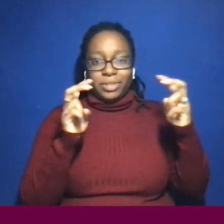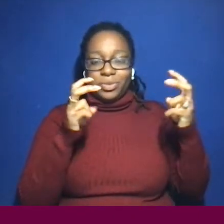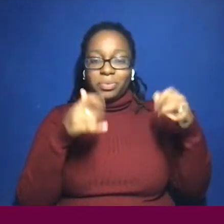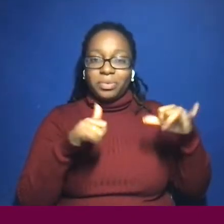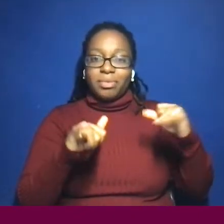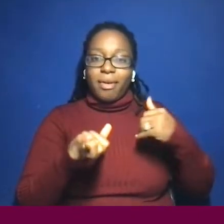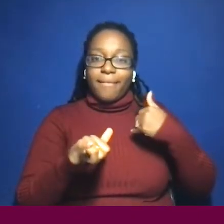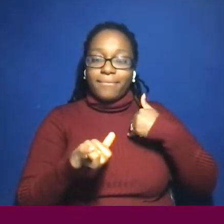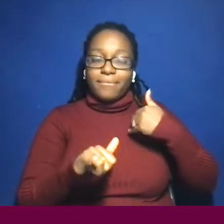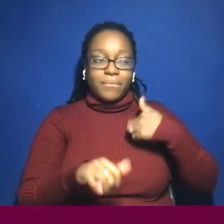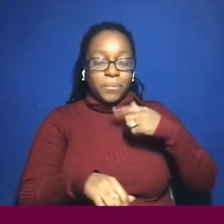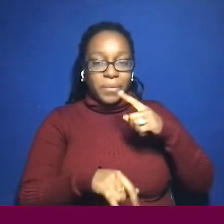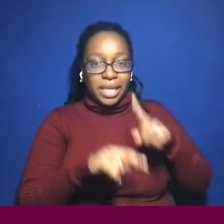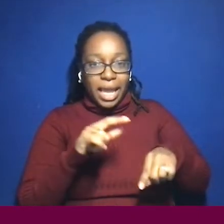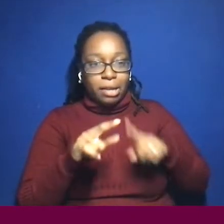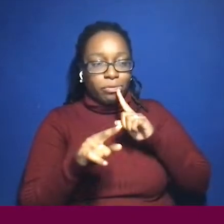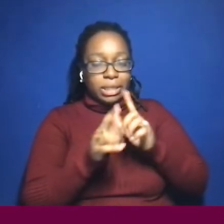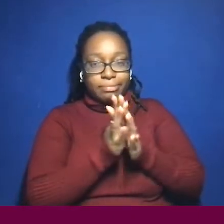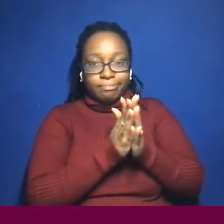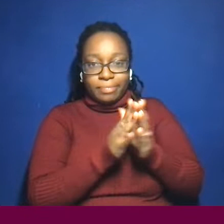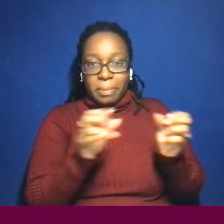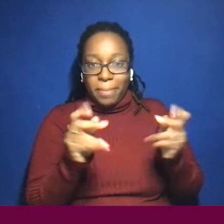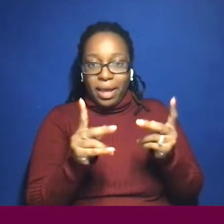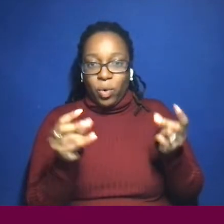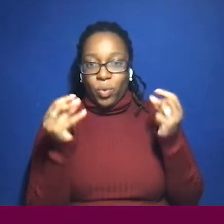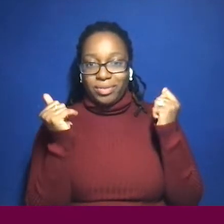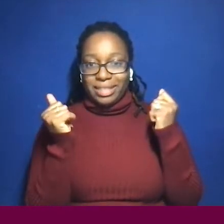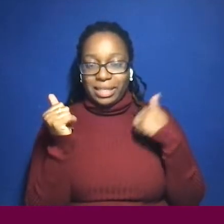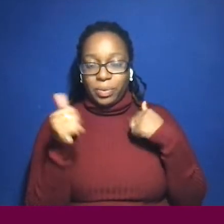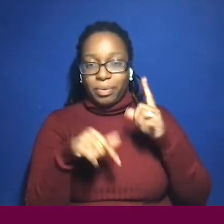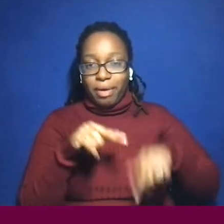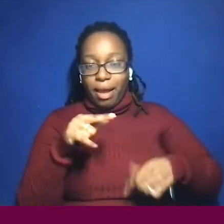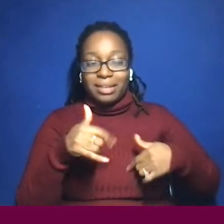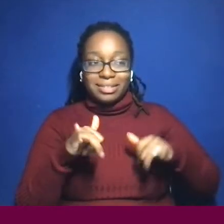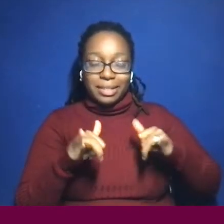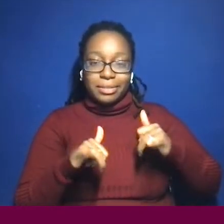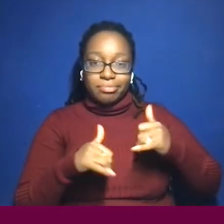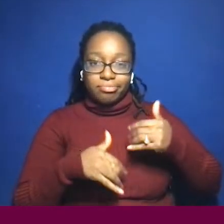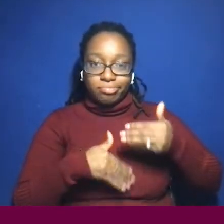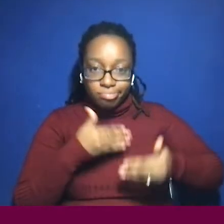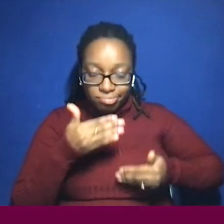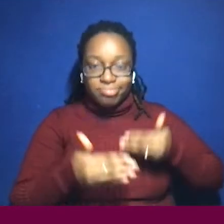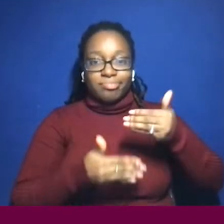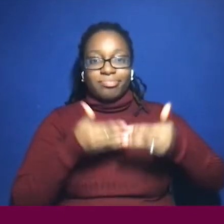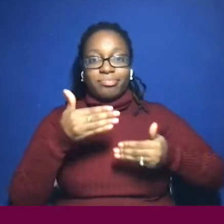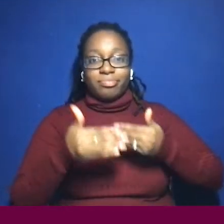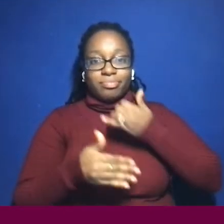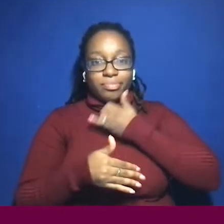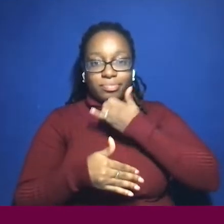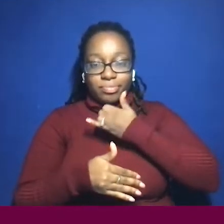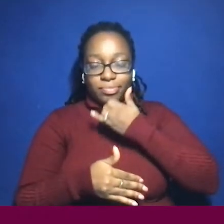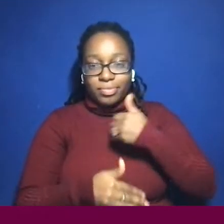in our ability to be resilient in medicine, in healthcare when there is anything from